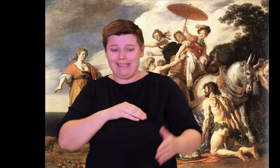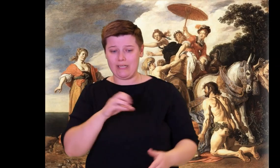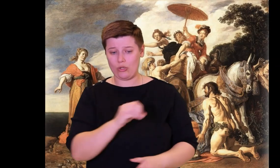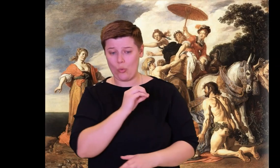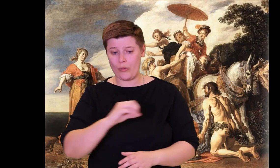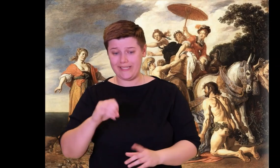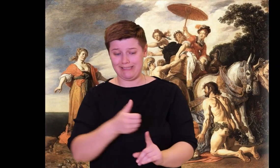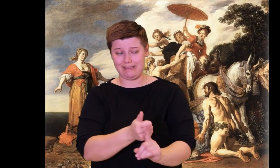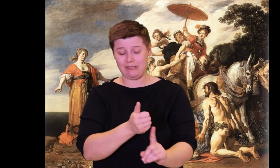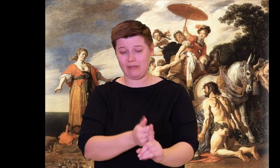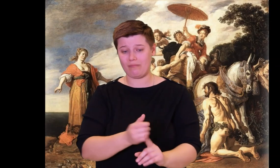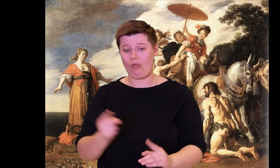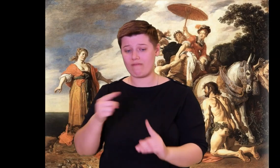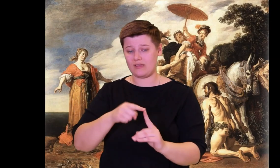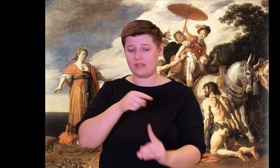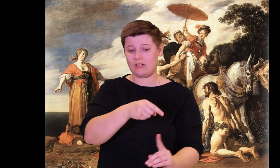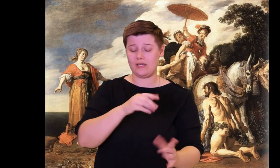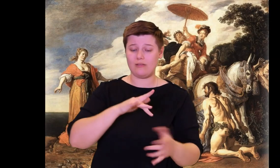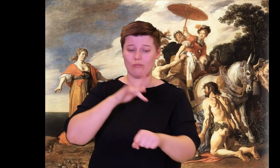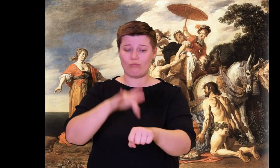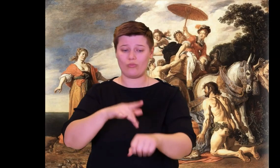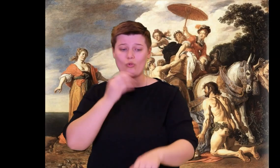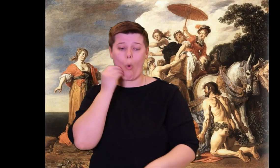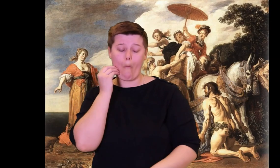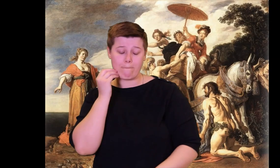back to your family and native land.”